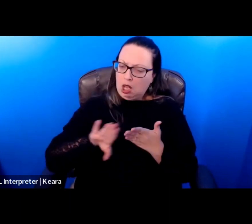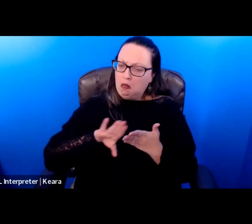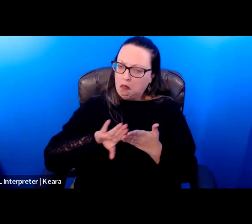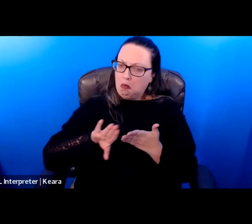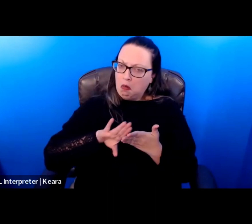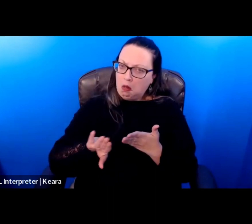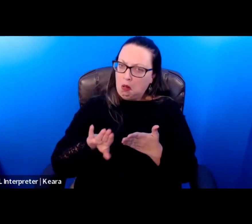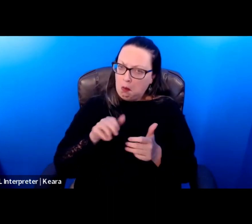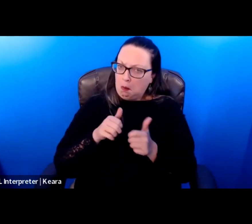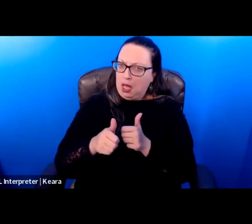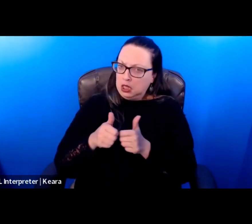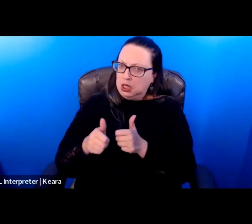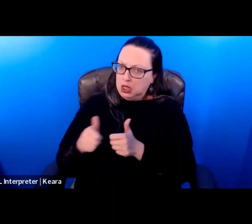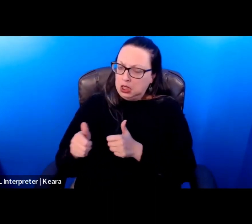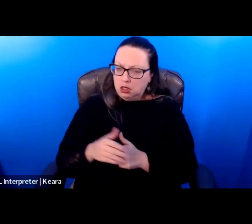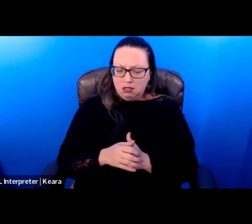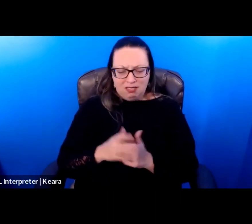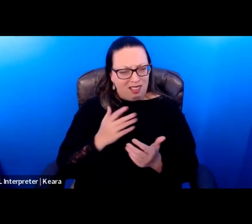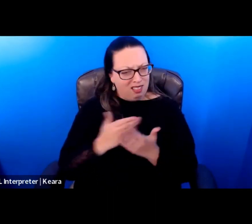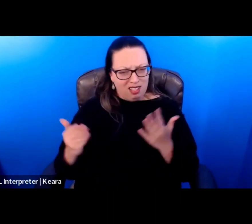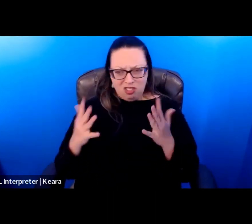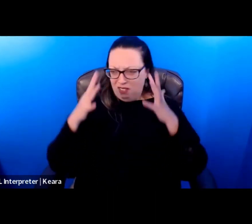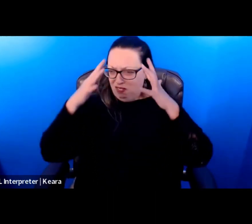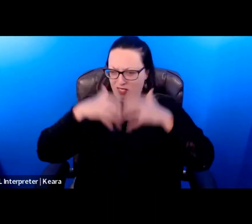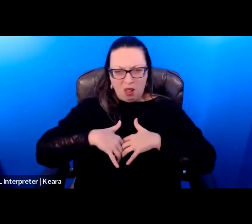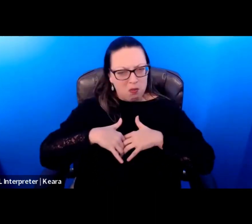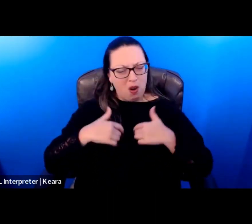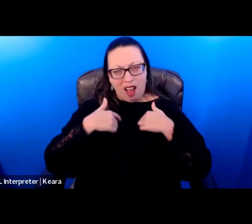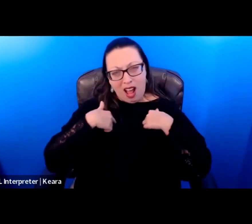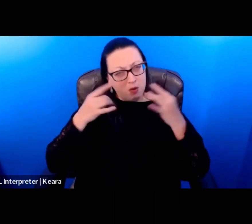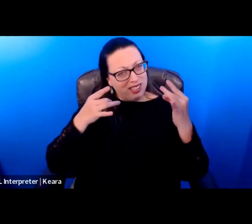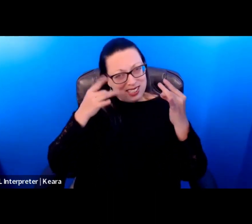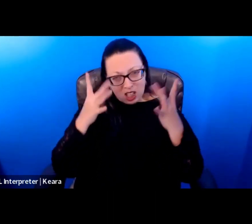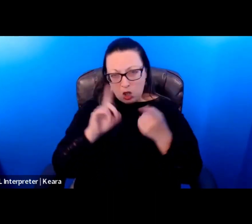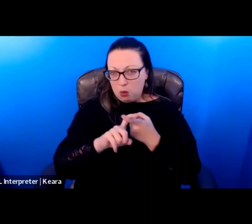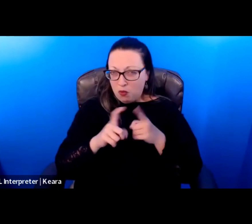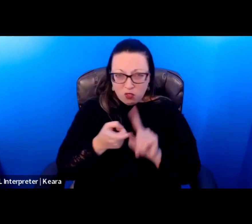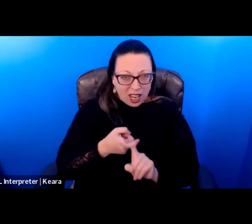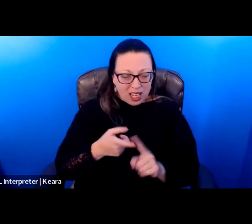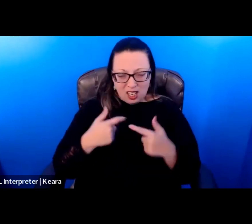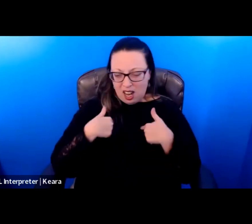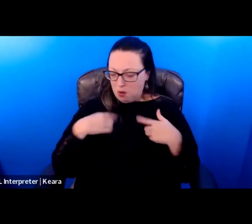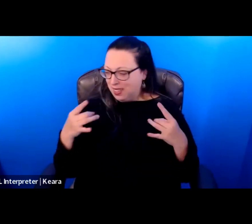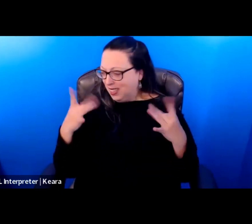said, in many articles are things I talked about, I was a terrible friend and terrible son. Terrible, everything, I